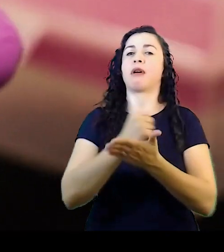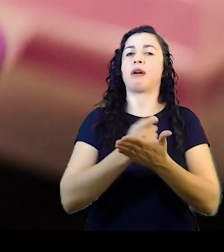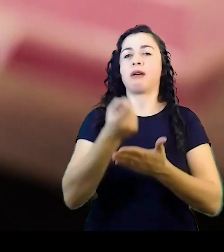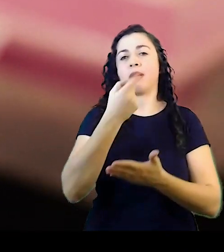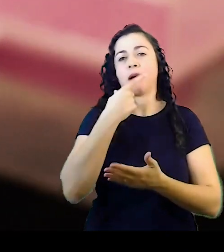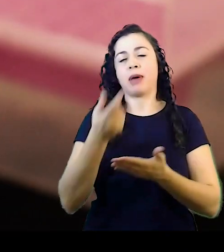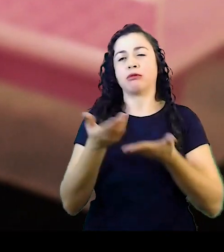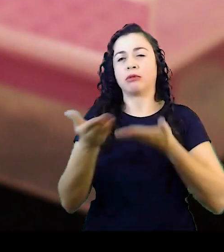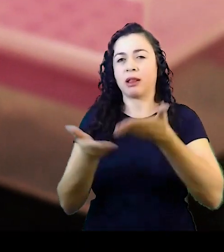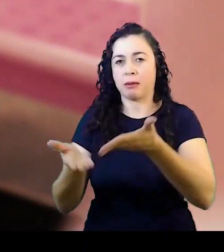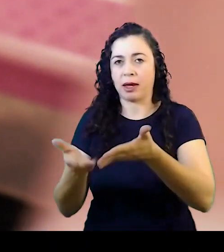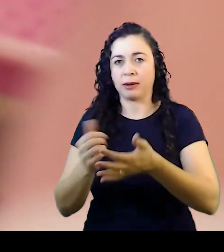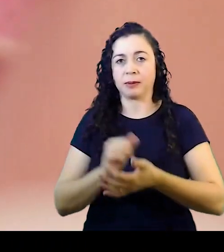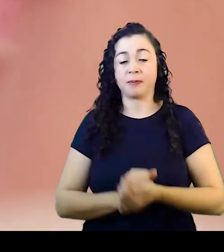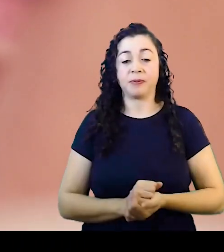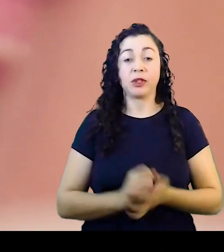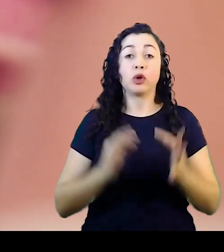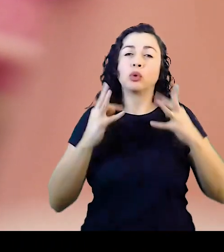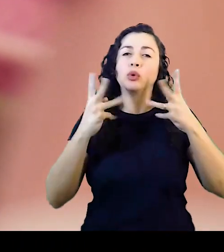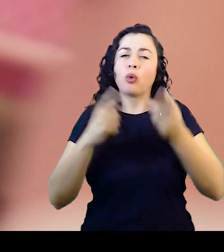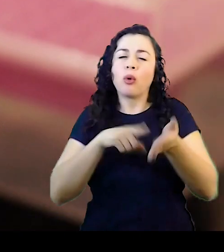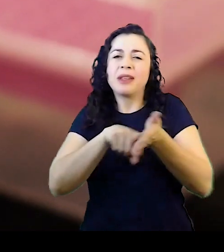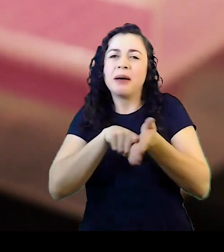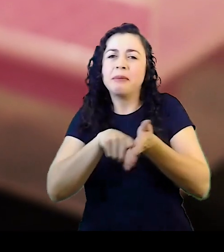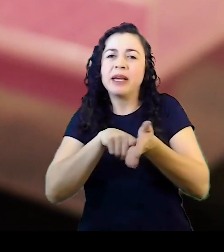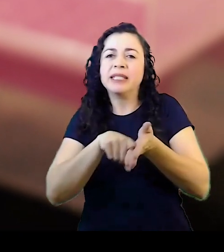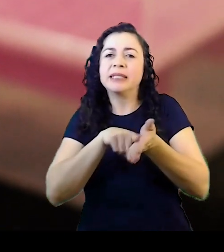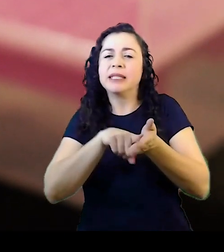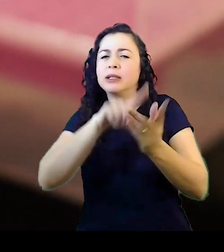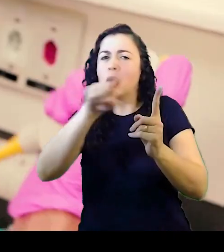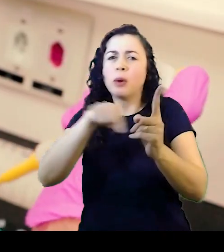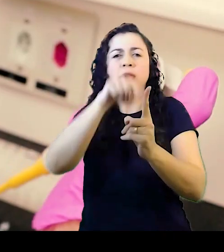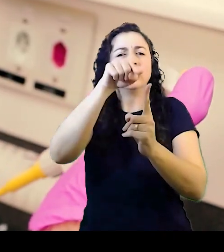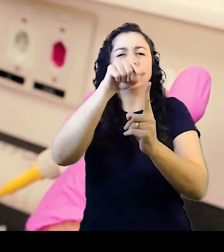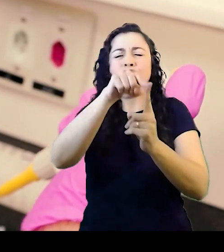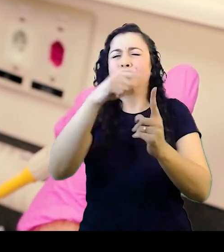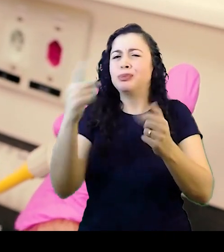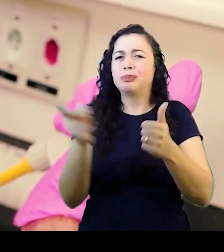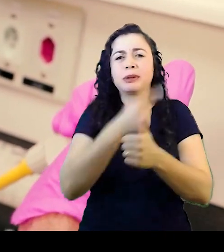So all this research, it has an extension, so first thing is